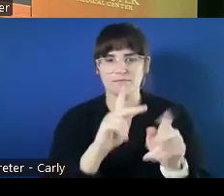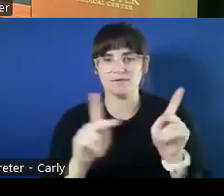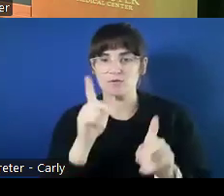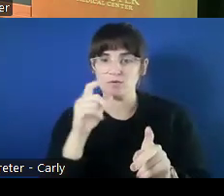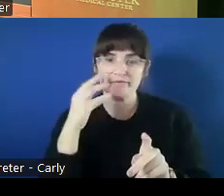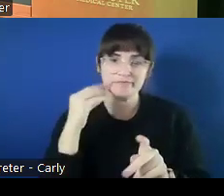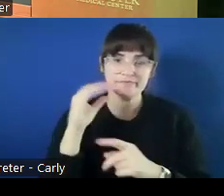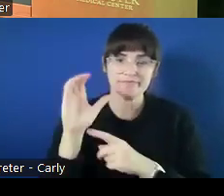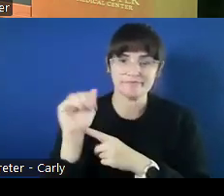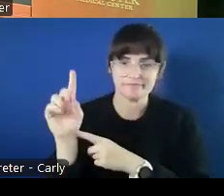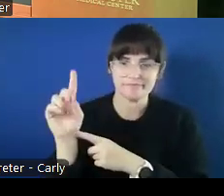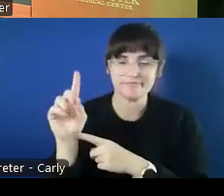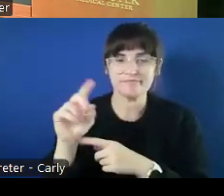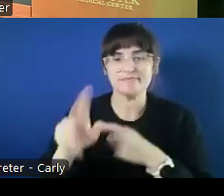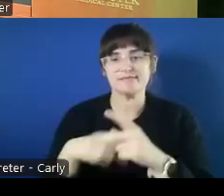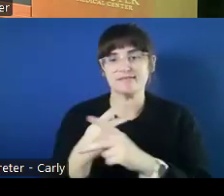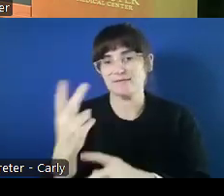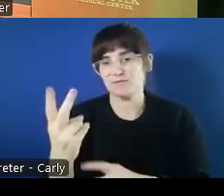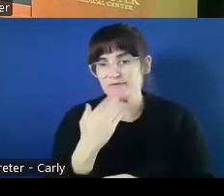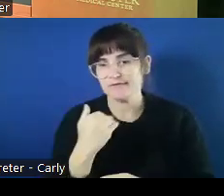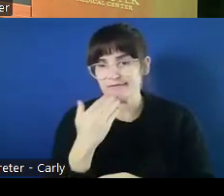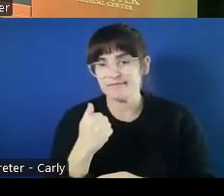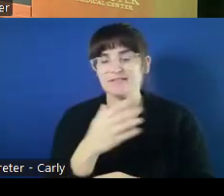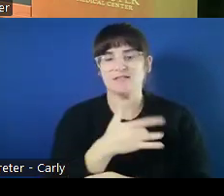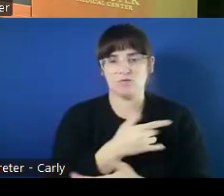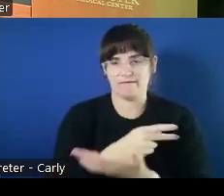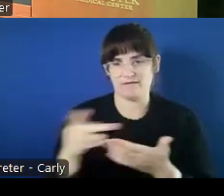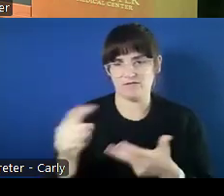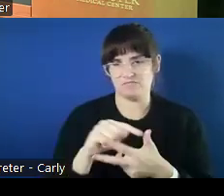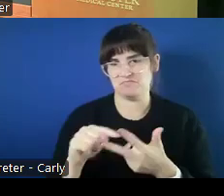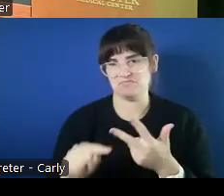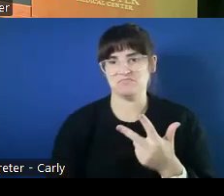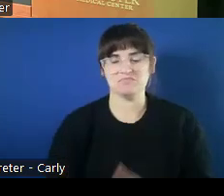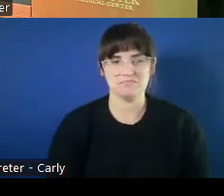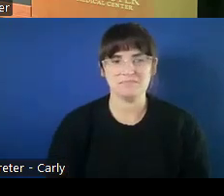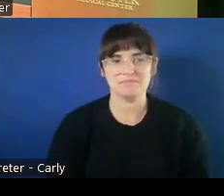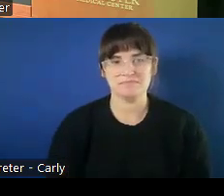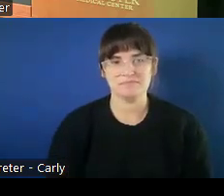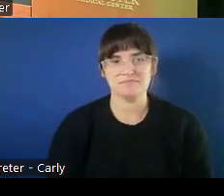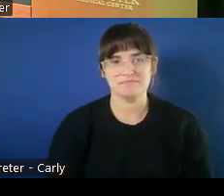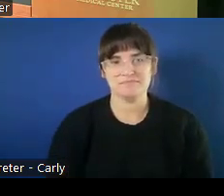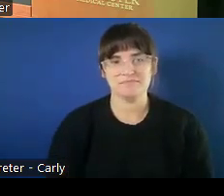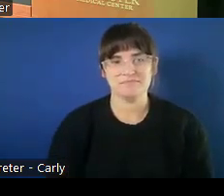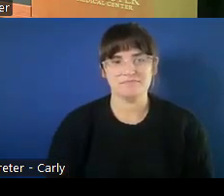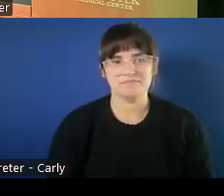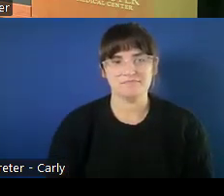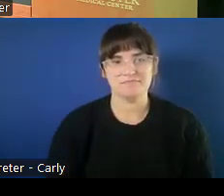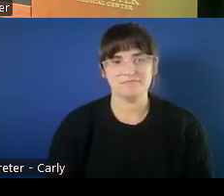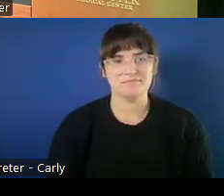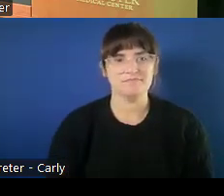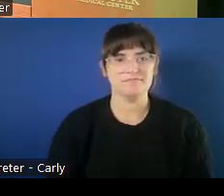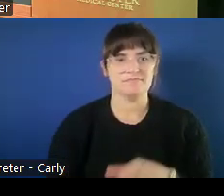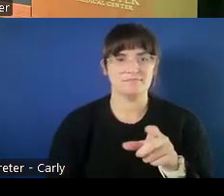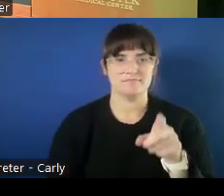syndrome uh type two diabetes and heart failure so the peace study is our kind of ACS study behold